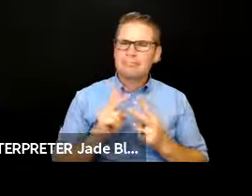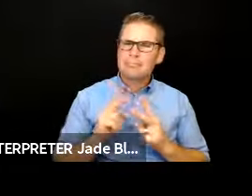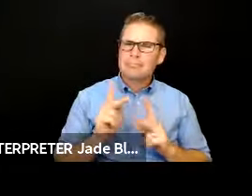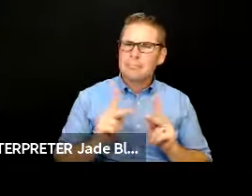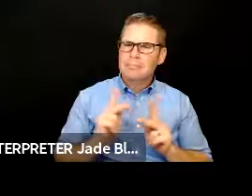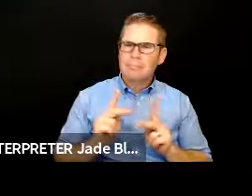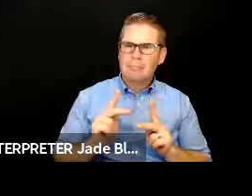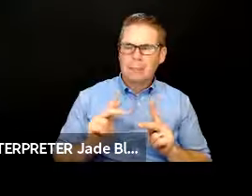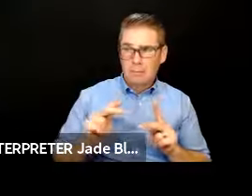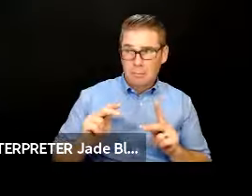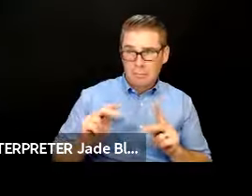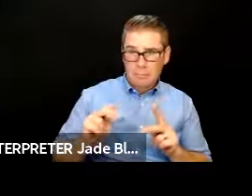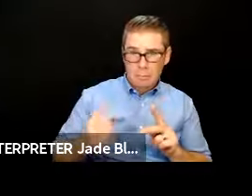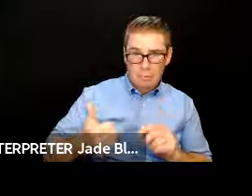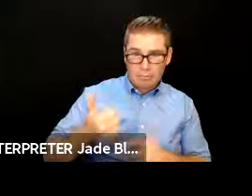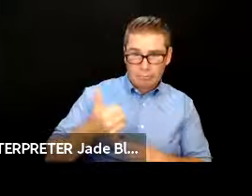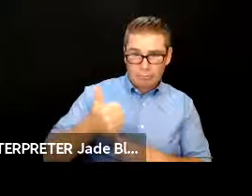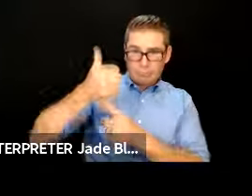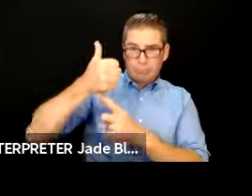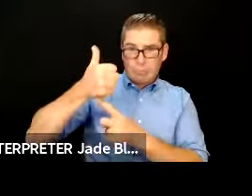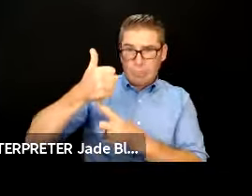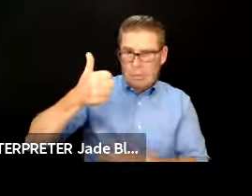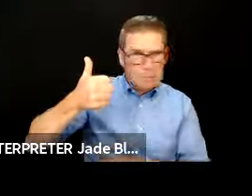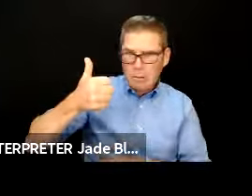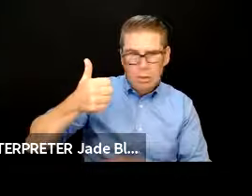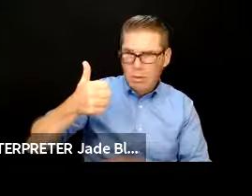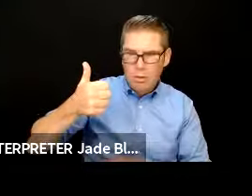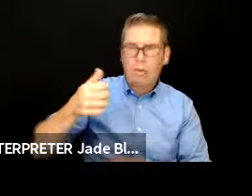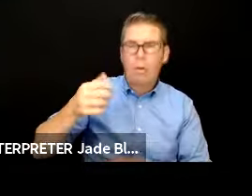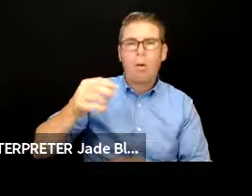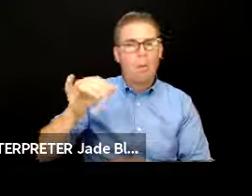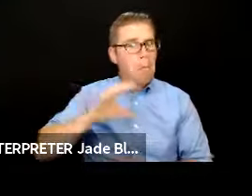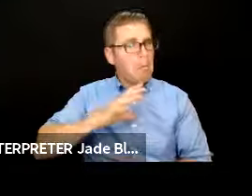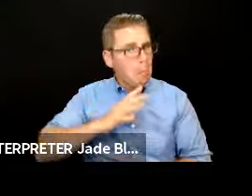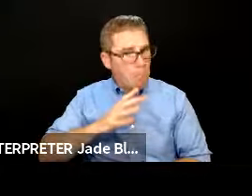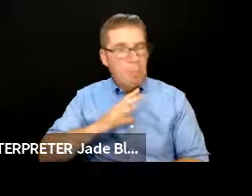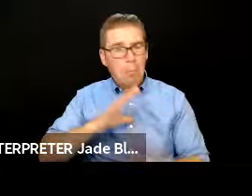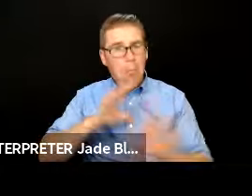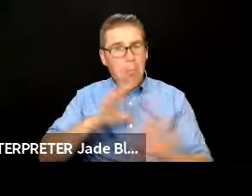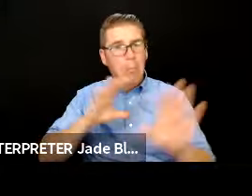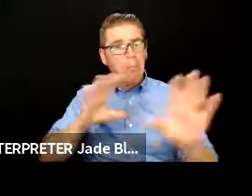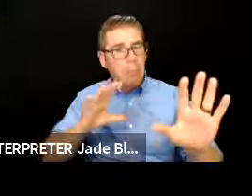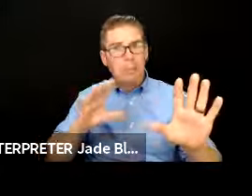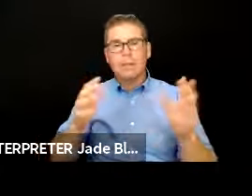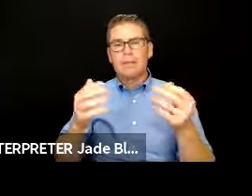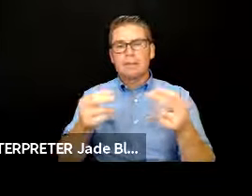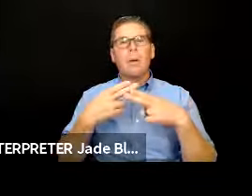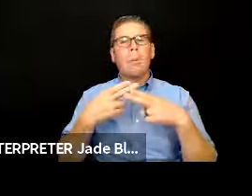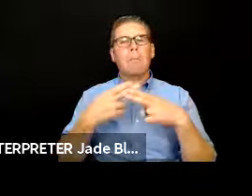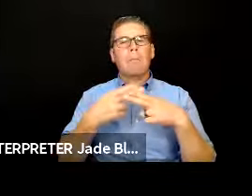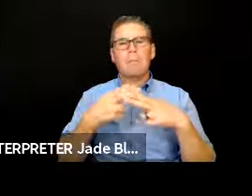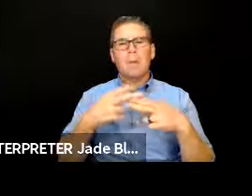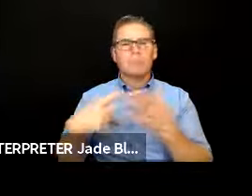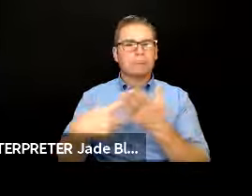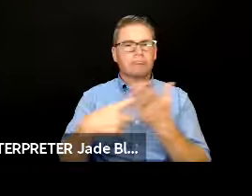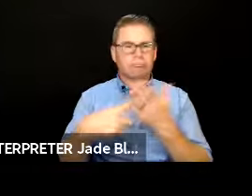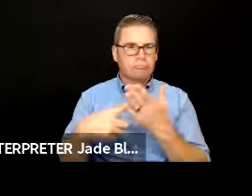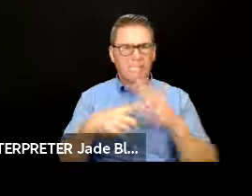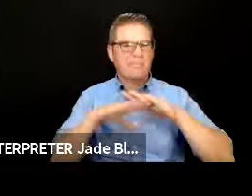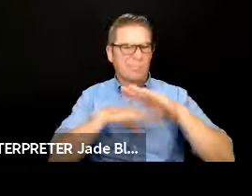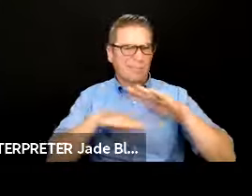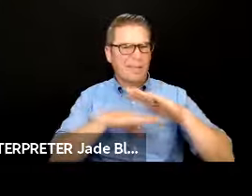And maybe not the way we wanted to learn #2k5078 but it was something that was forced on to us so I applaud all of you to get through all of that and take it as a learning lesson